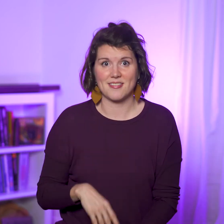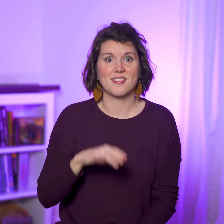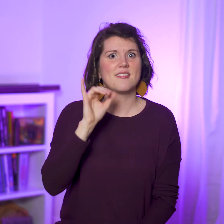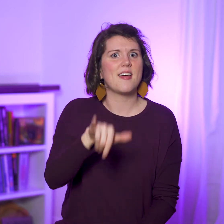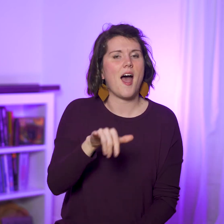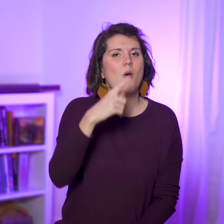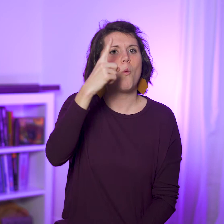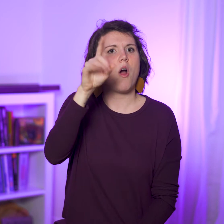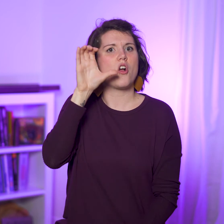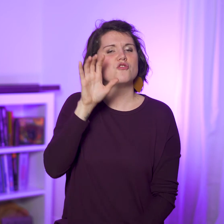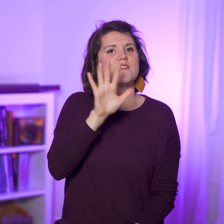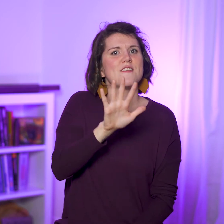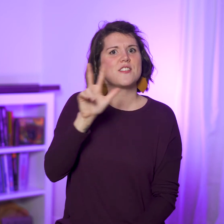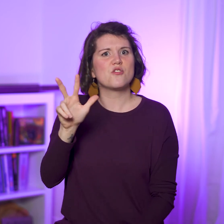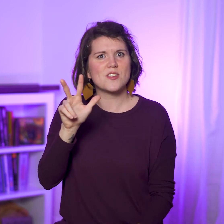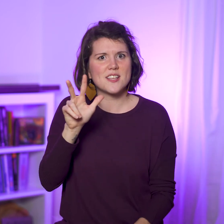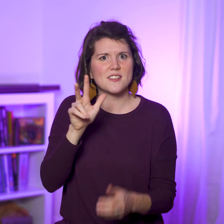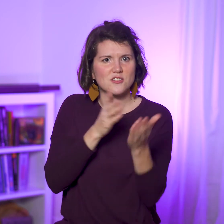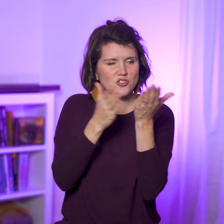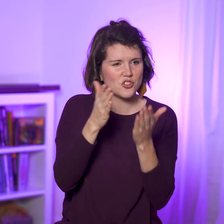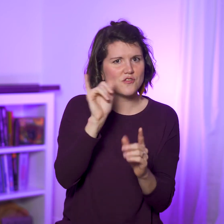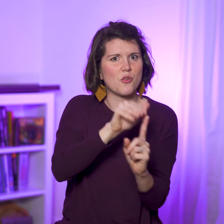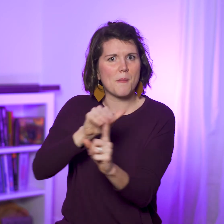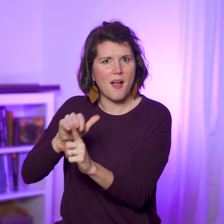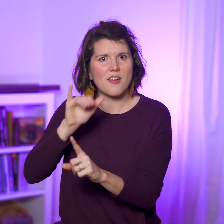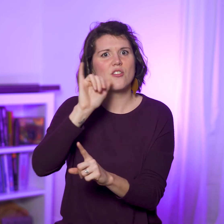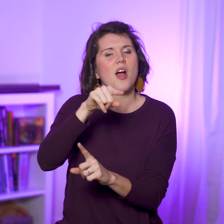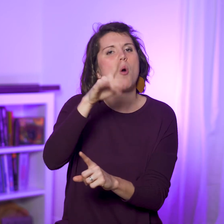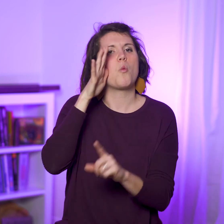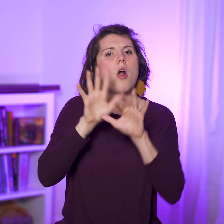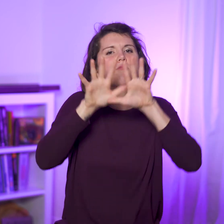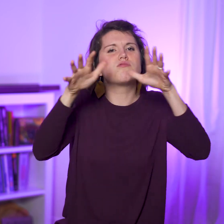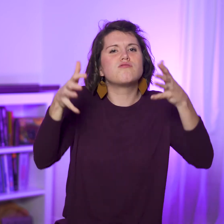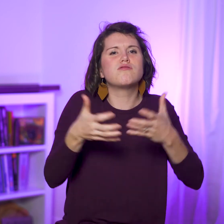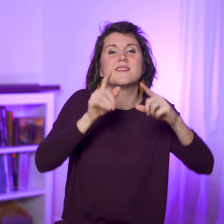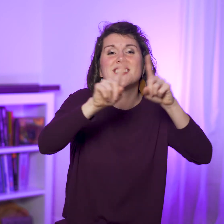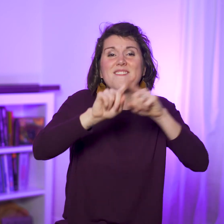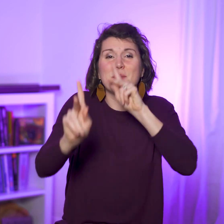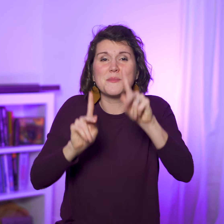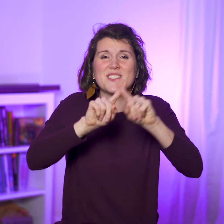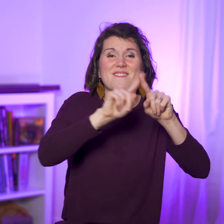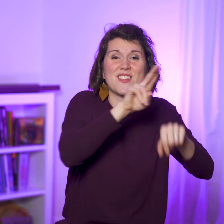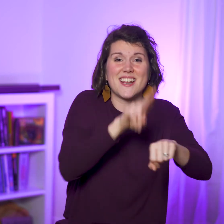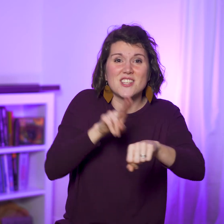these 153 serve as a reminder that they’ll be catching people from every nation,